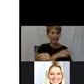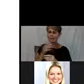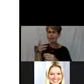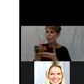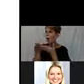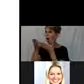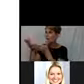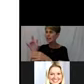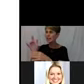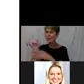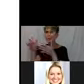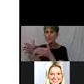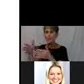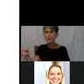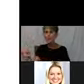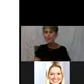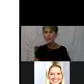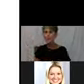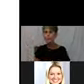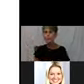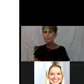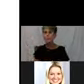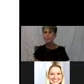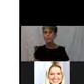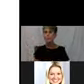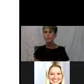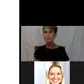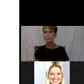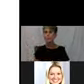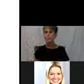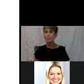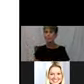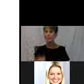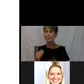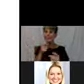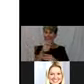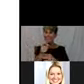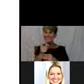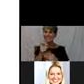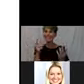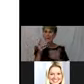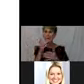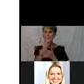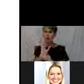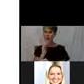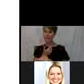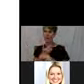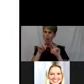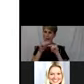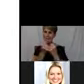This is part of some of our team, but it just gives you a basic understanding of who's out there.